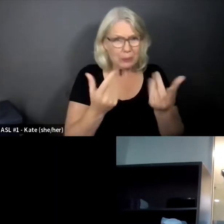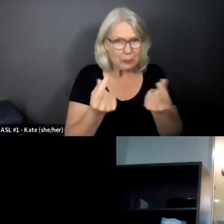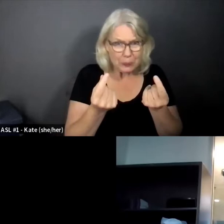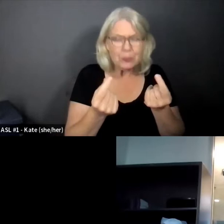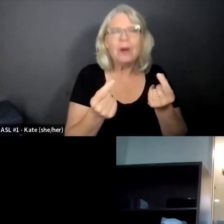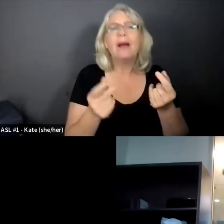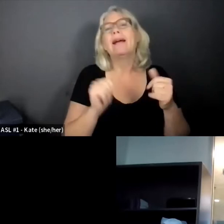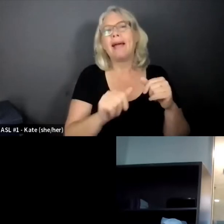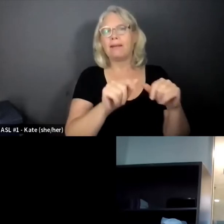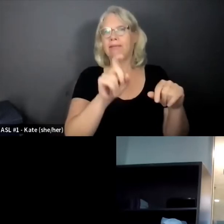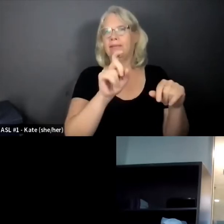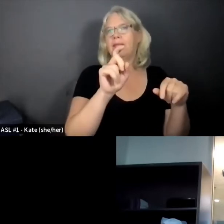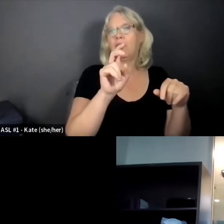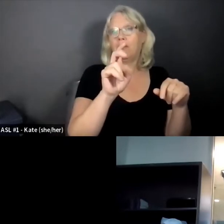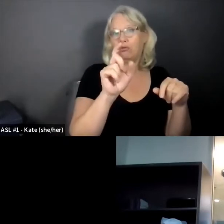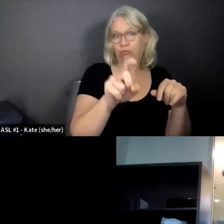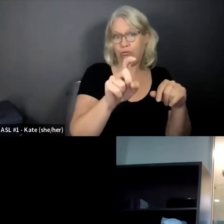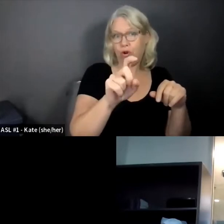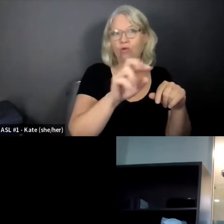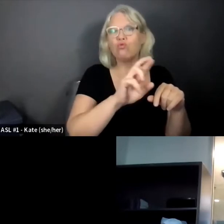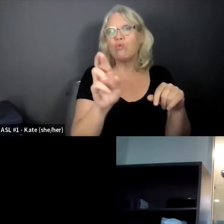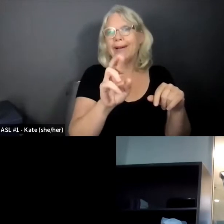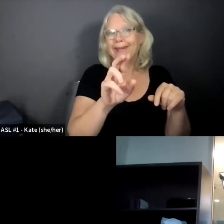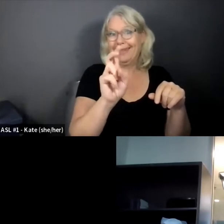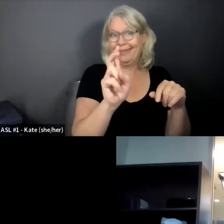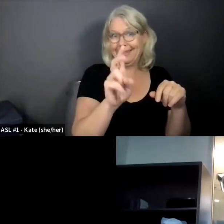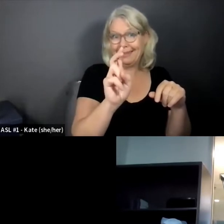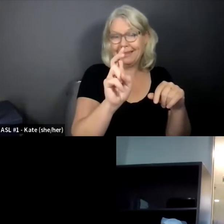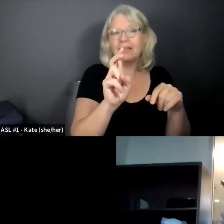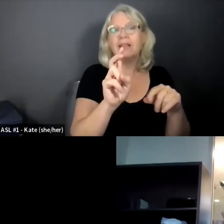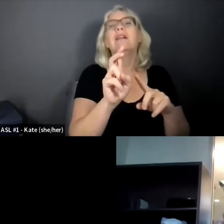HAS THEIR VIDEO OFF OR JOINED BY TELEPHONE.